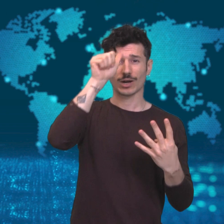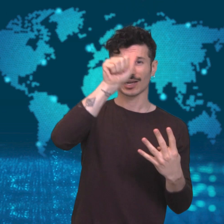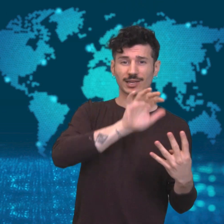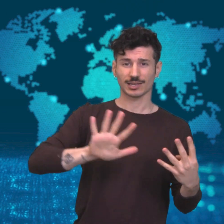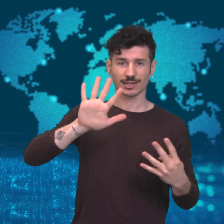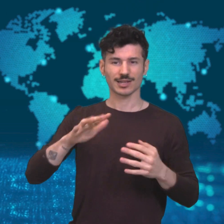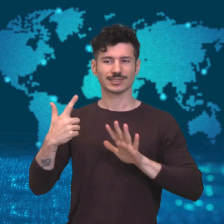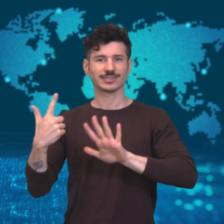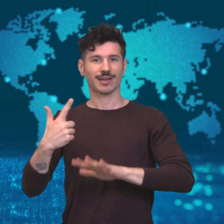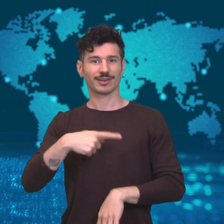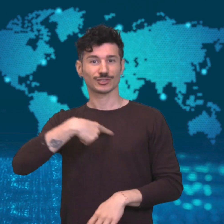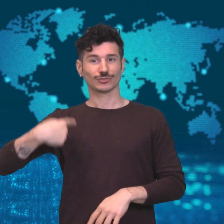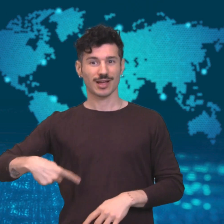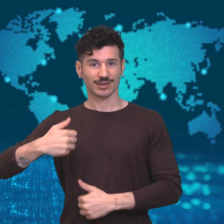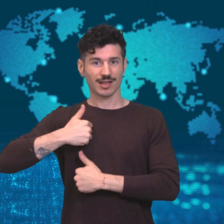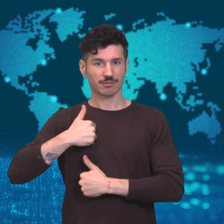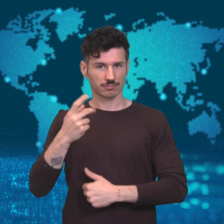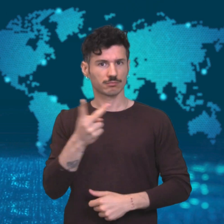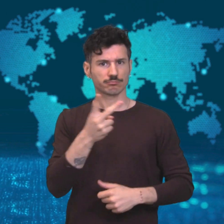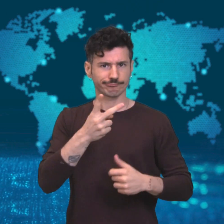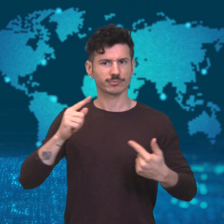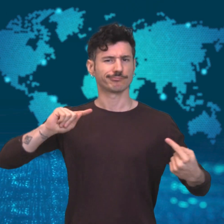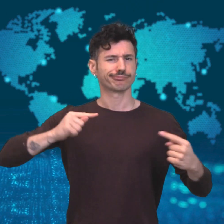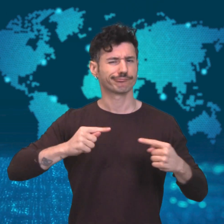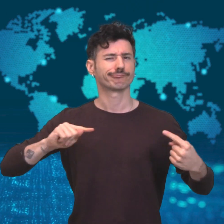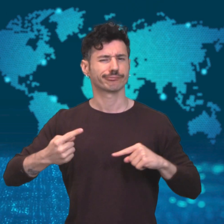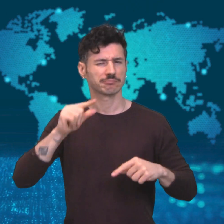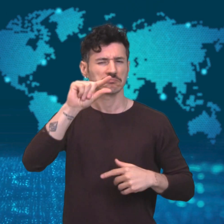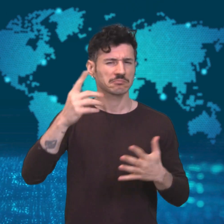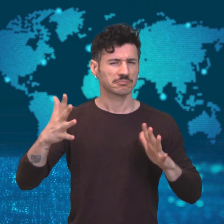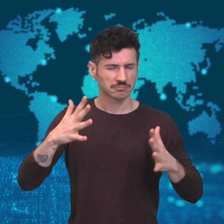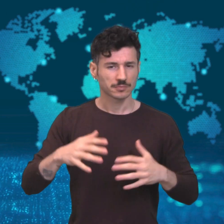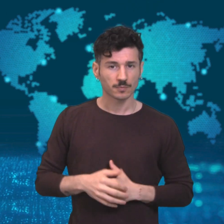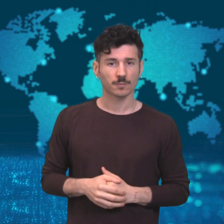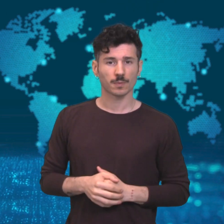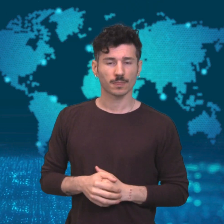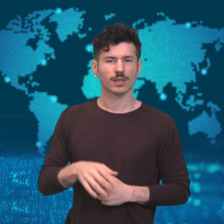shared border in the northeastern Indian state